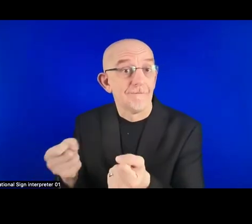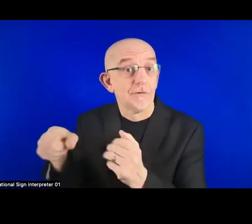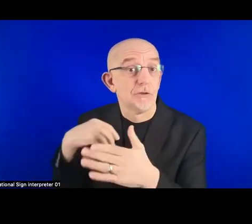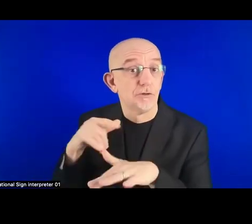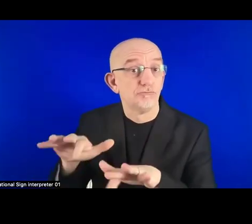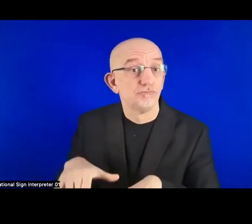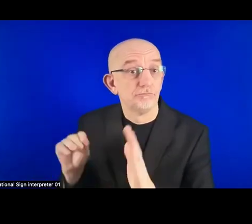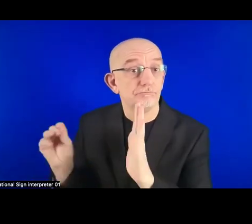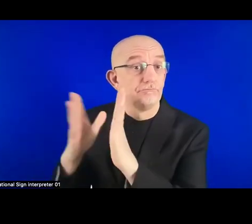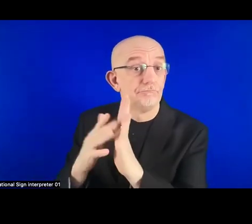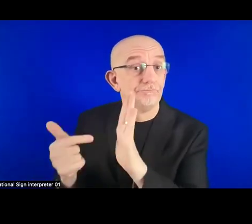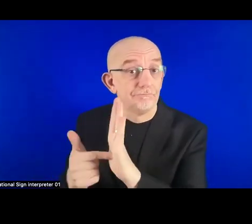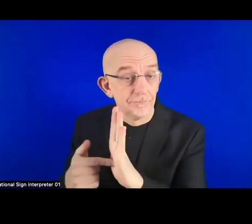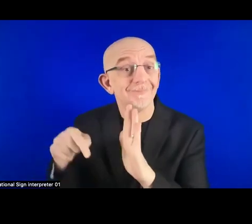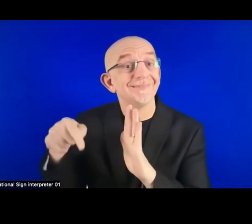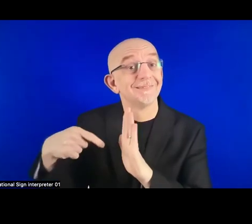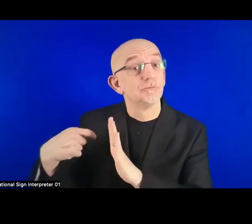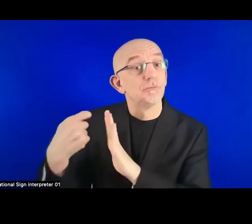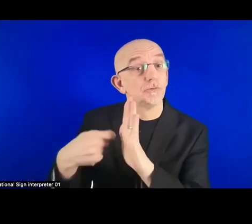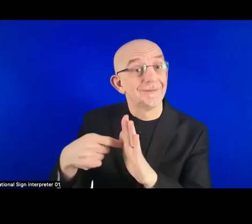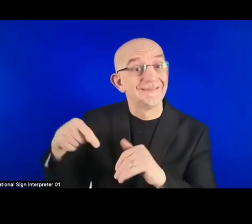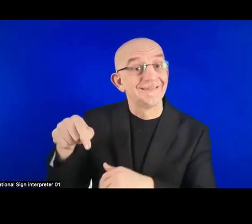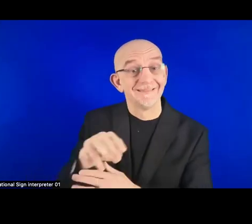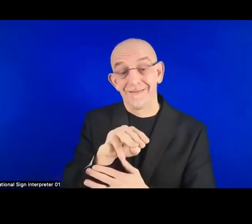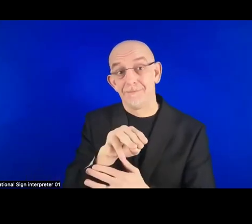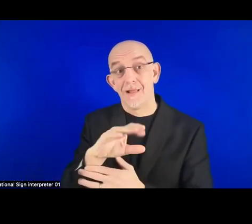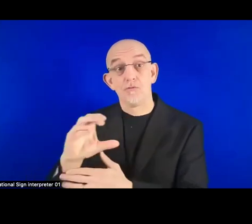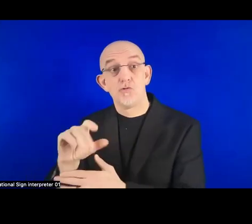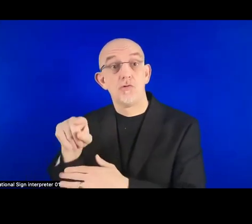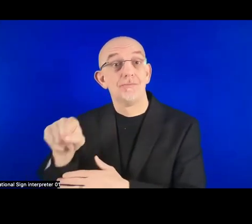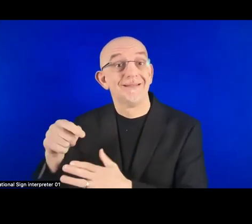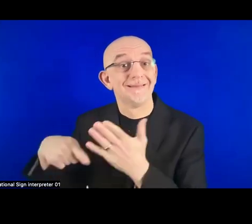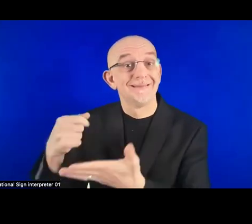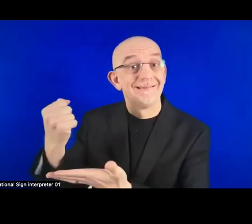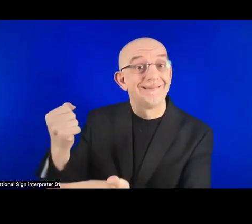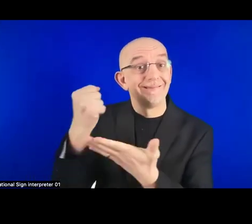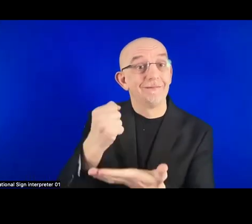I was well placed but in the waiting list. I also receive a seal of excellence, but